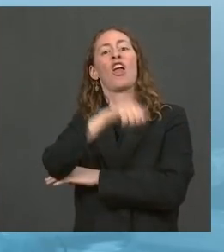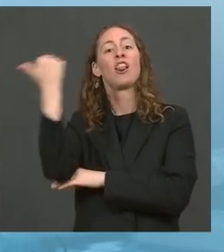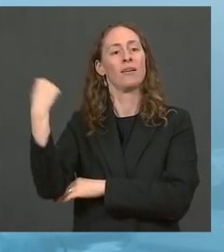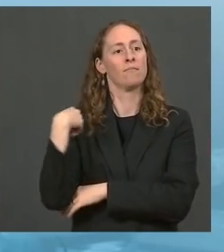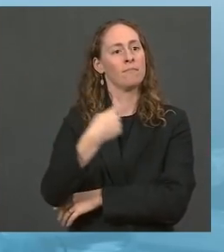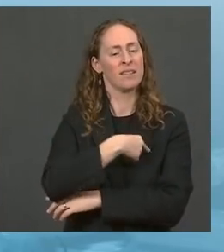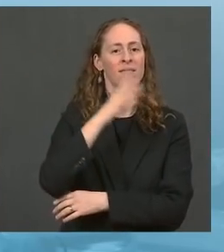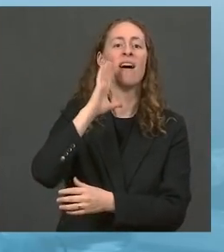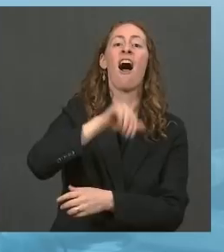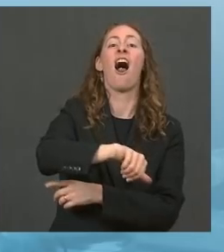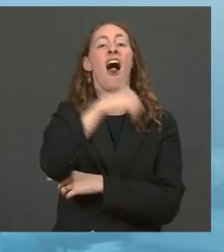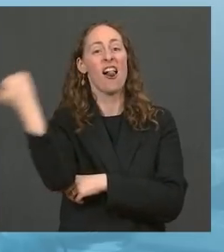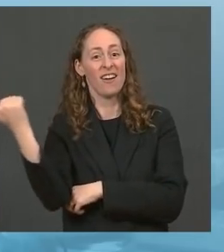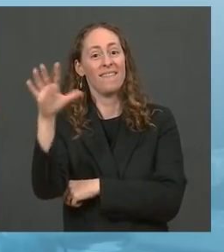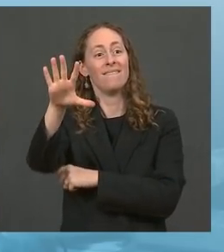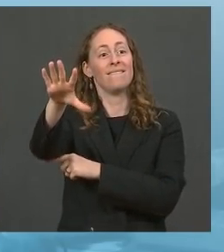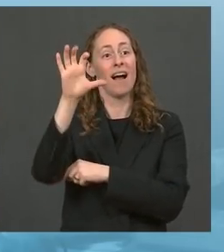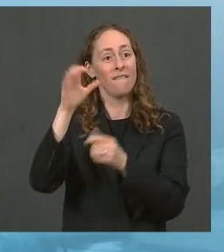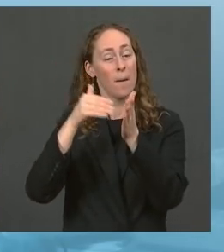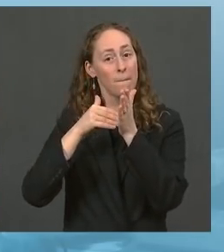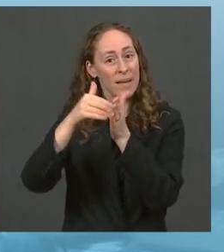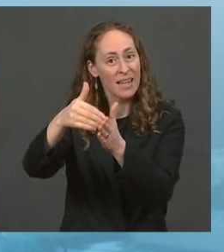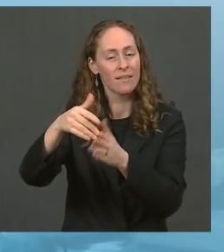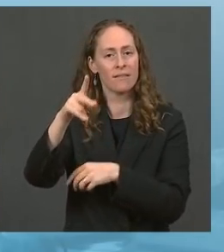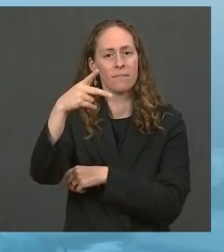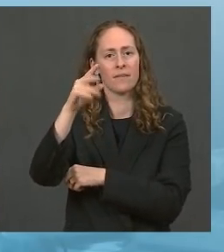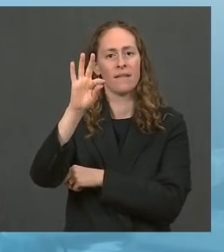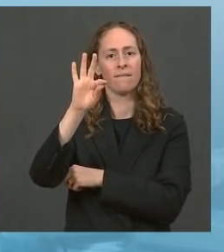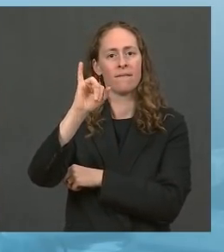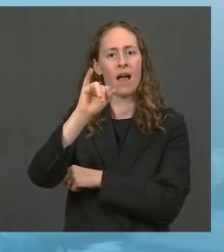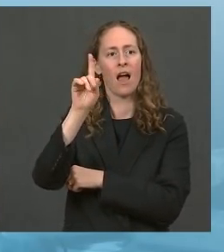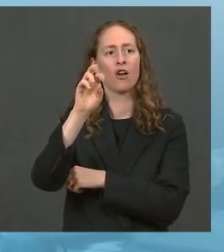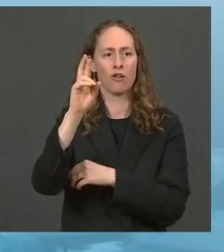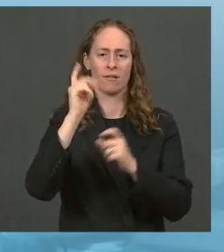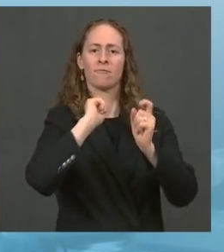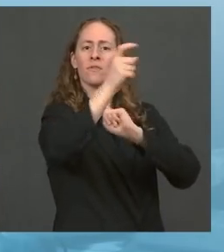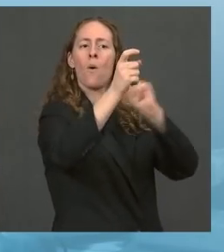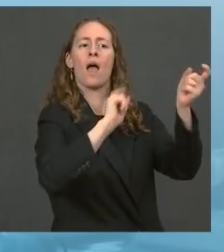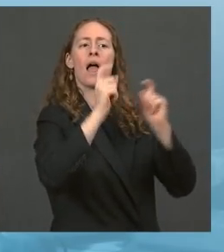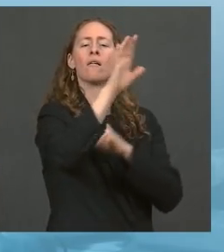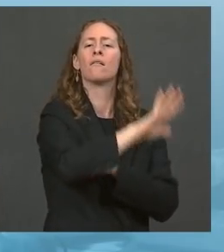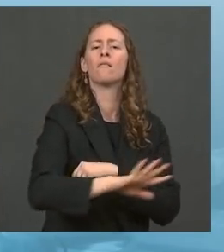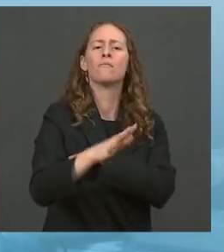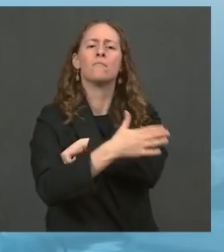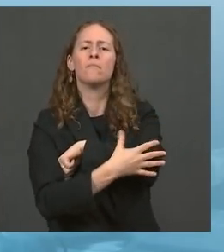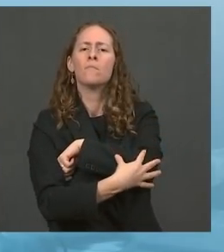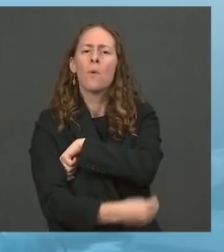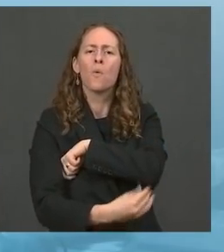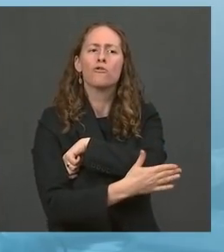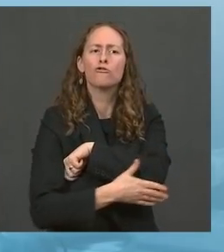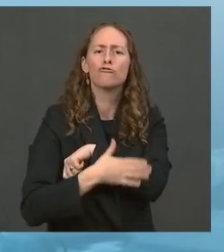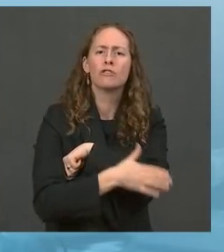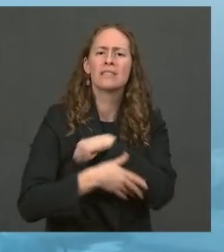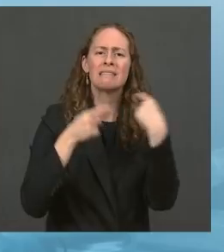of Pfizer to donate to low- and middle-income countries around the world. This is another half a billion doses